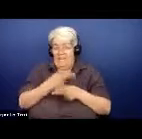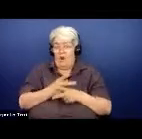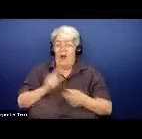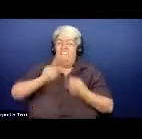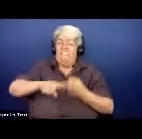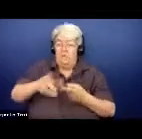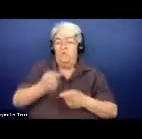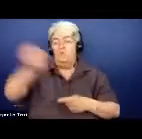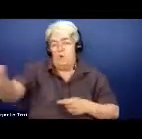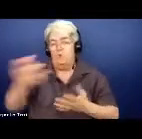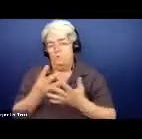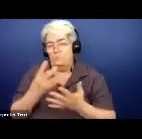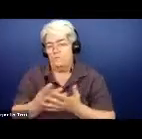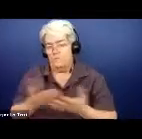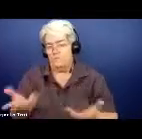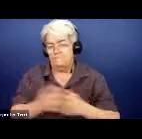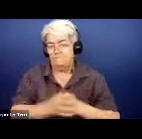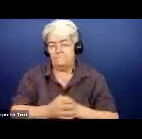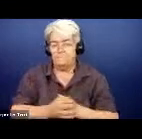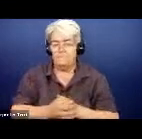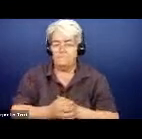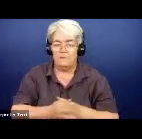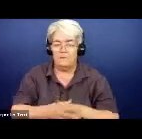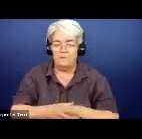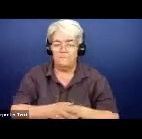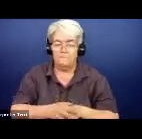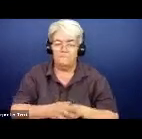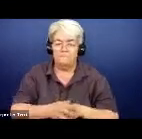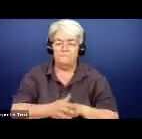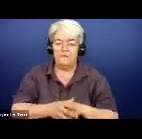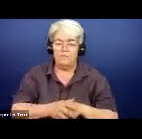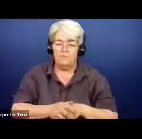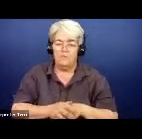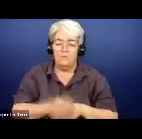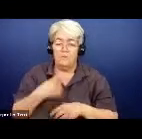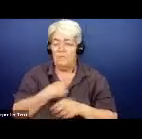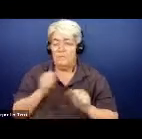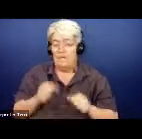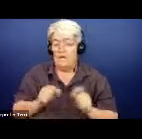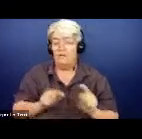are now holding you in jail or prison. We have the ability to go and investigate those